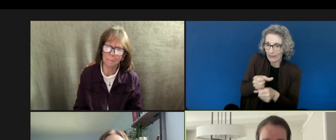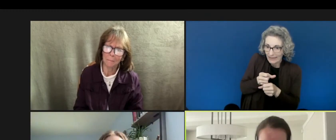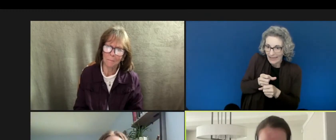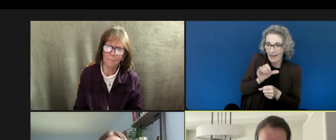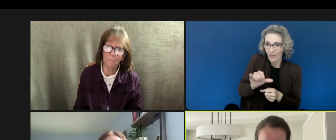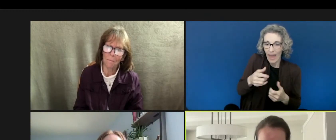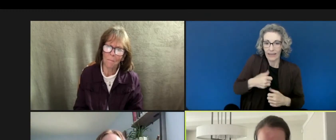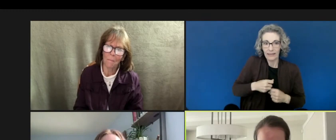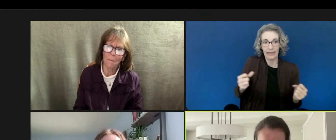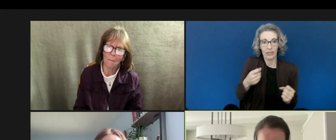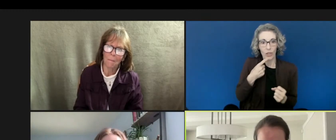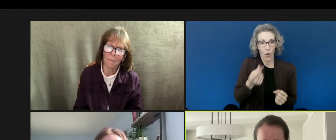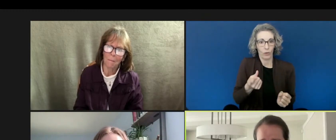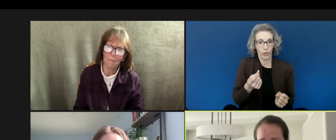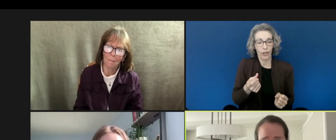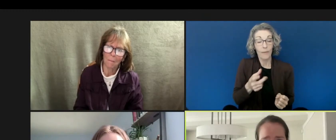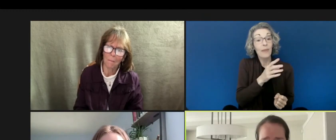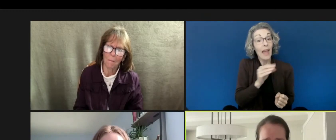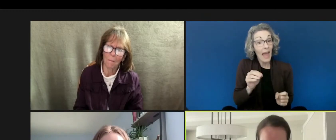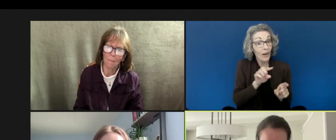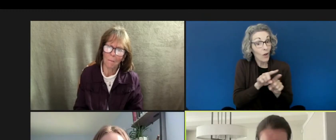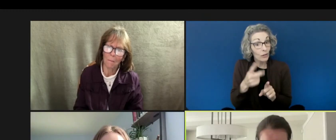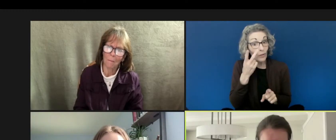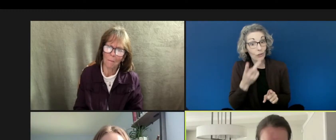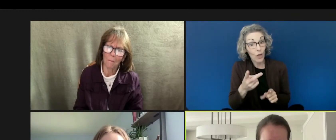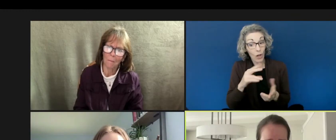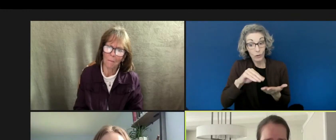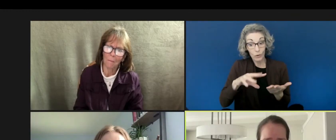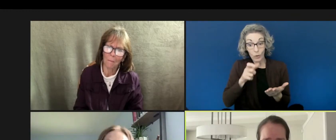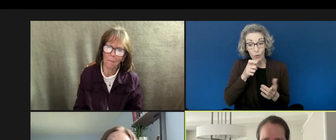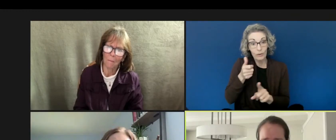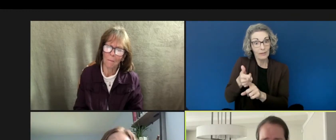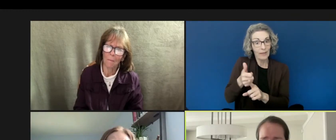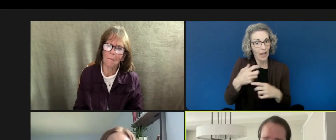I also saw a student who is courageous, in even asking for